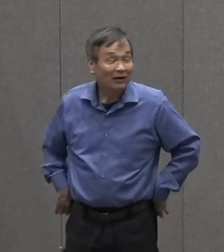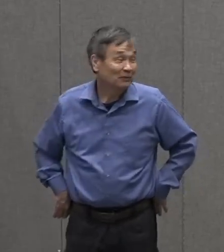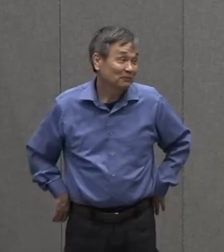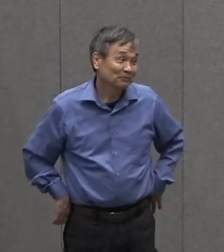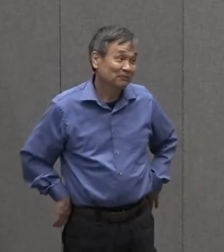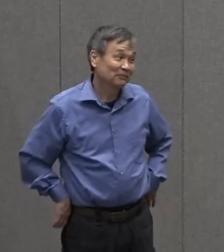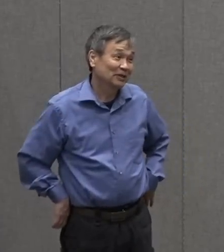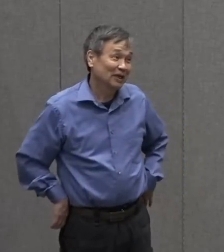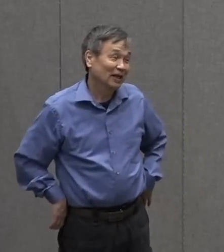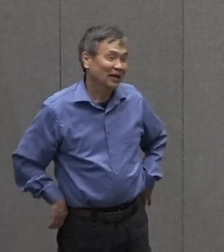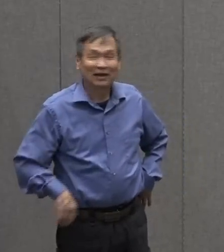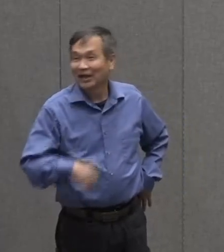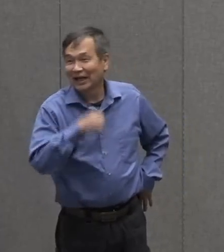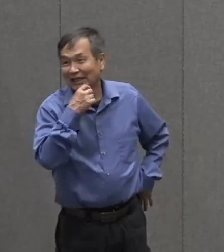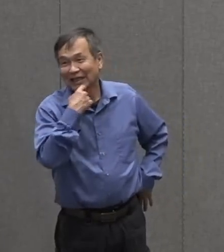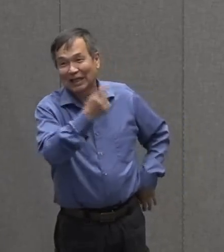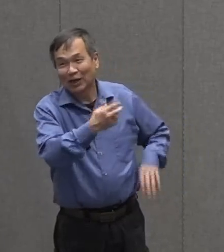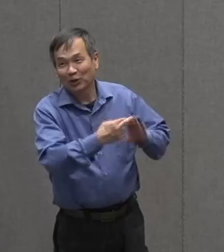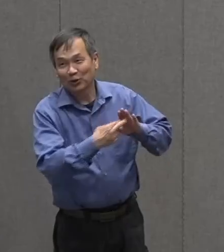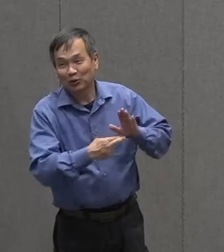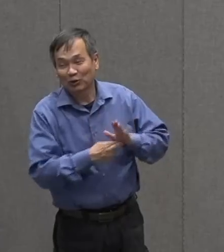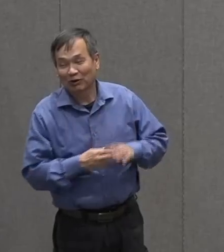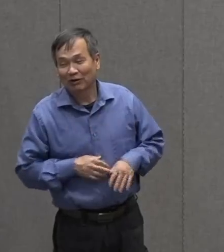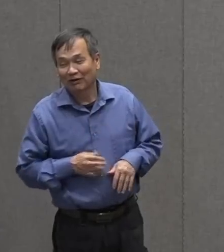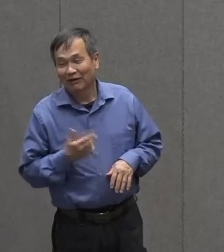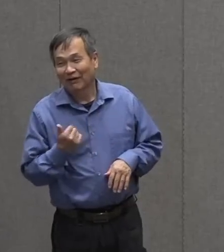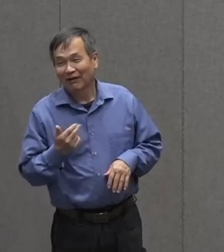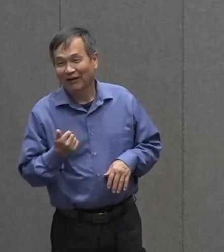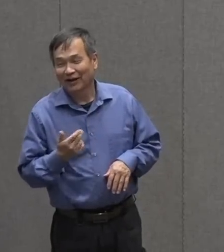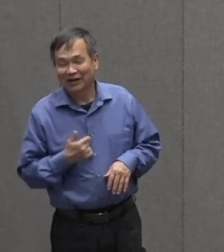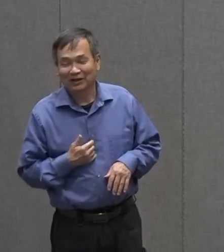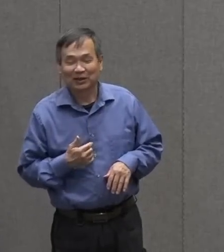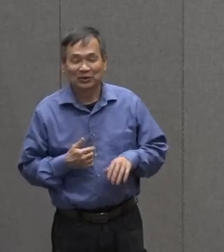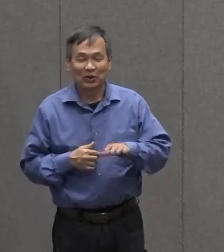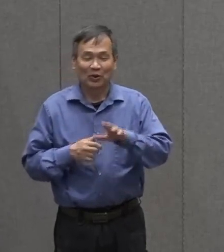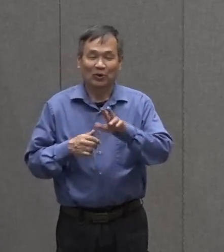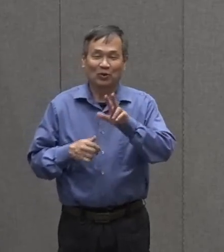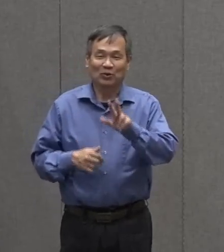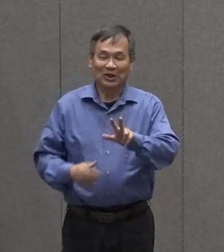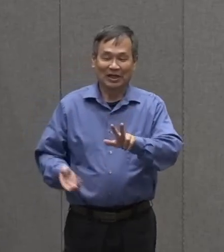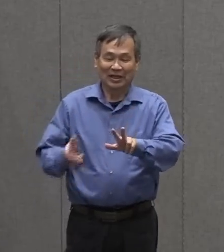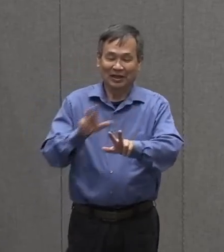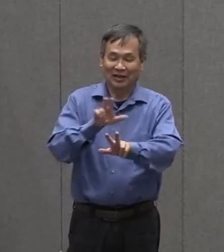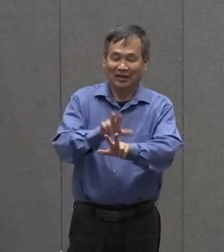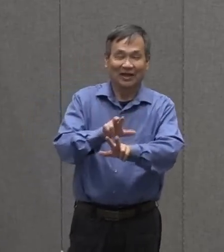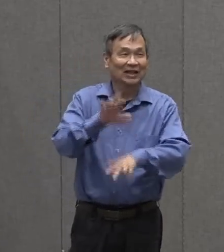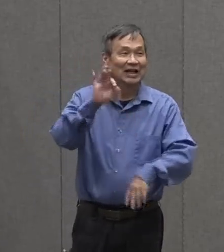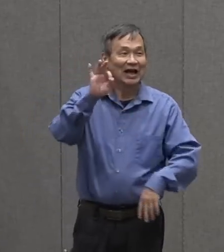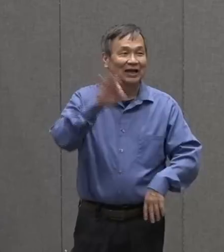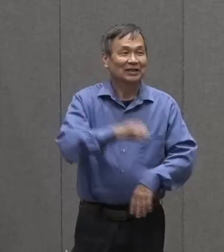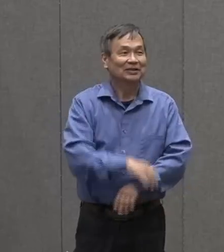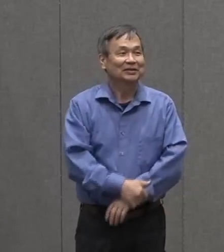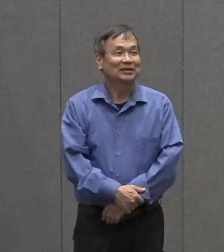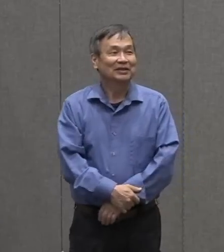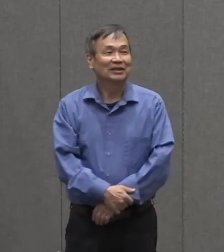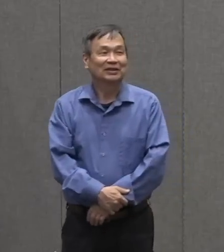I never told her. Hahaha! So three times three is nine. Boop! Oh, okay.